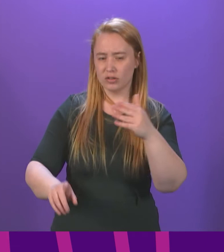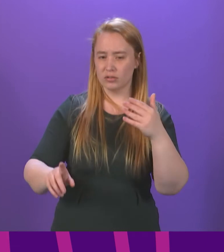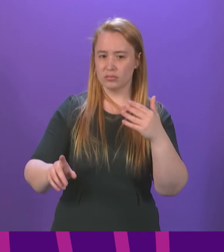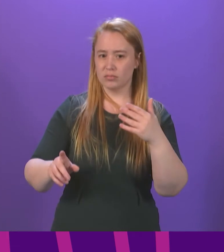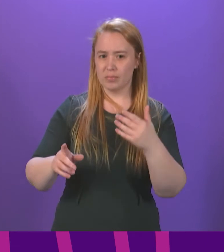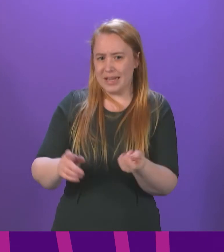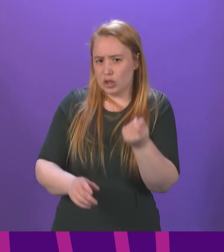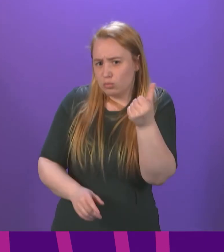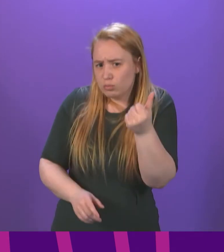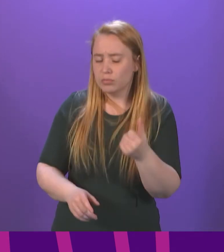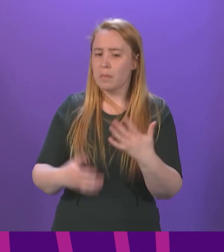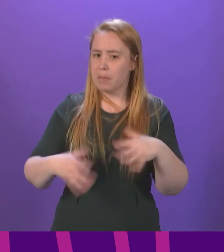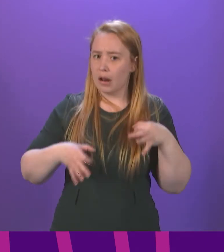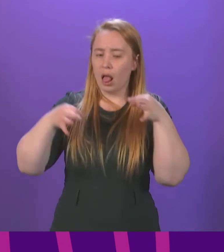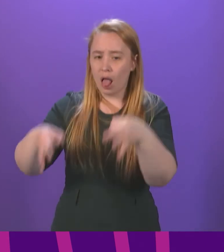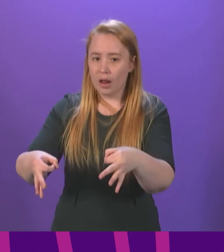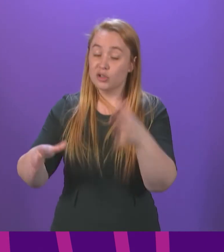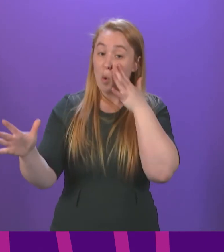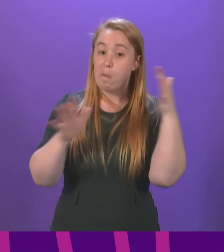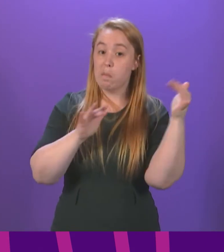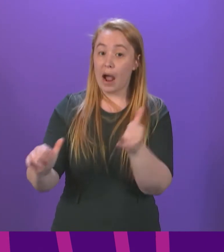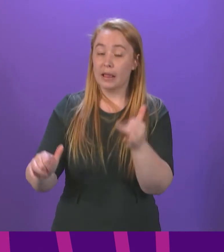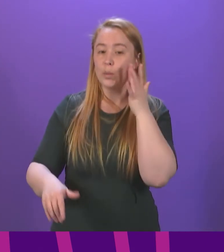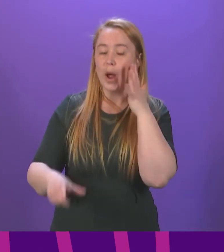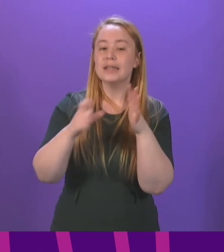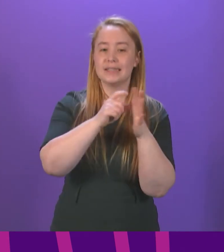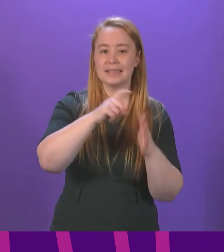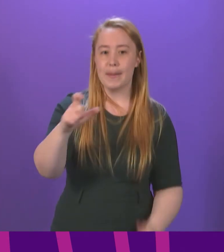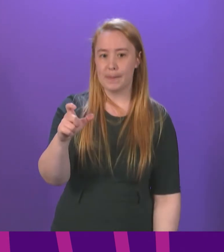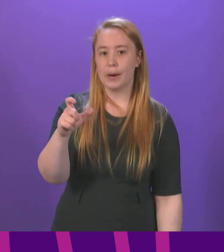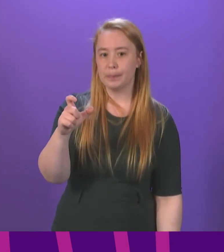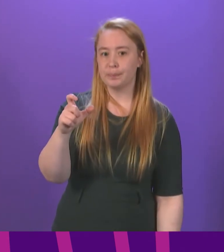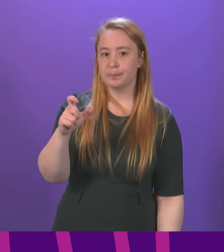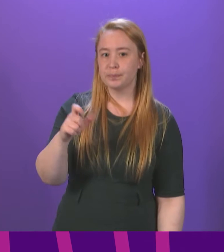We had the first pilot for community testing last December. Of course, like any such projects